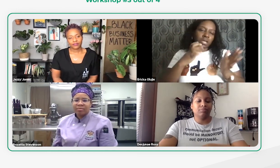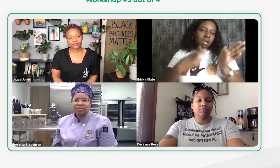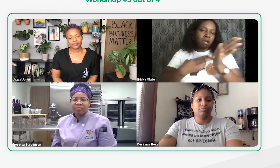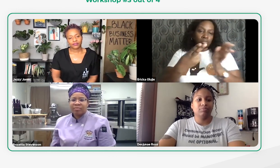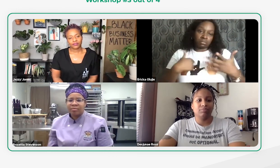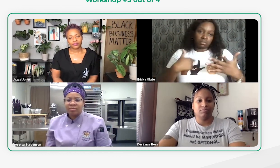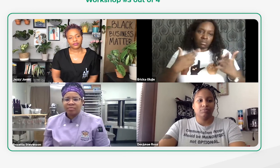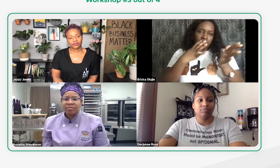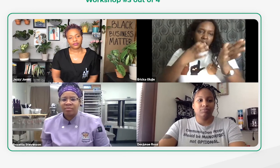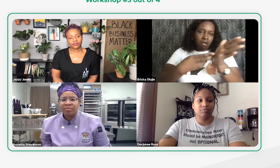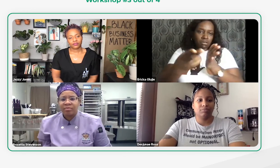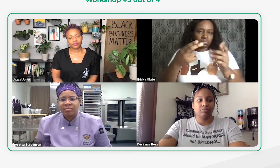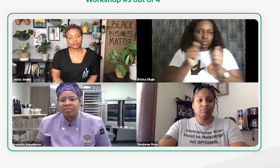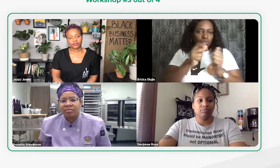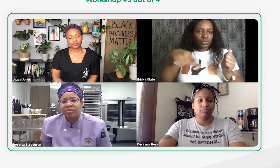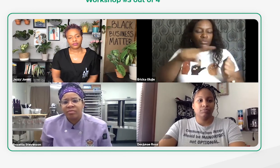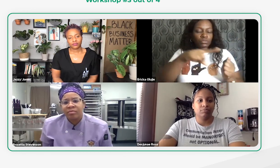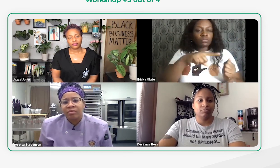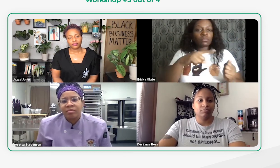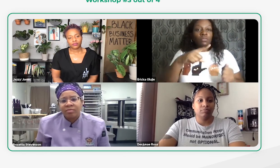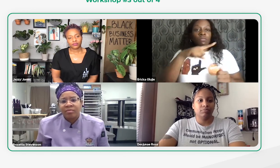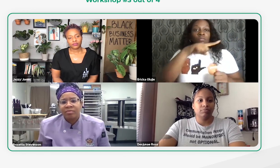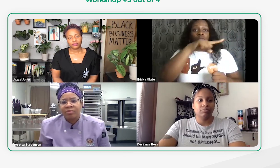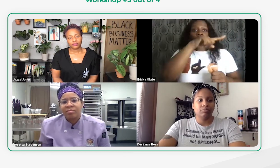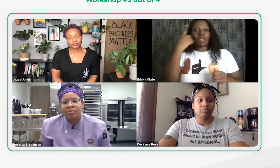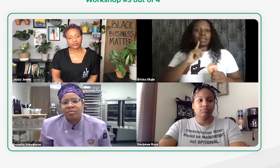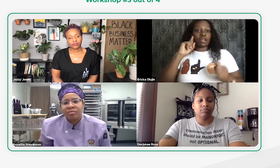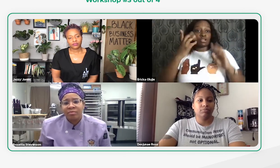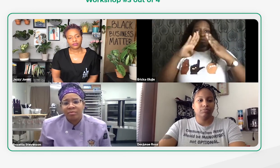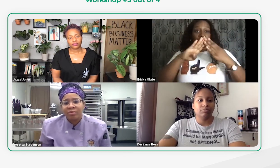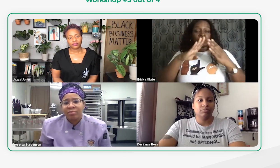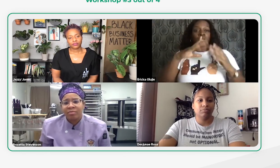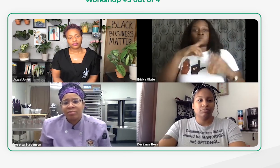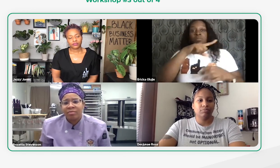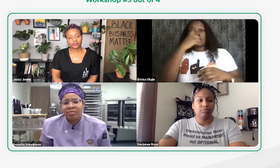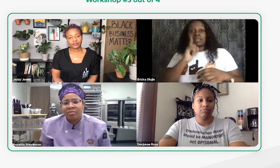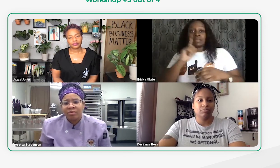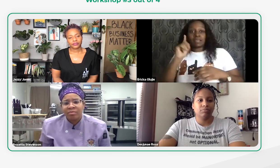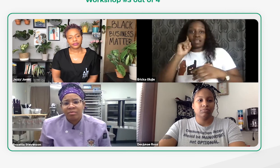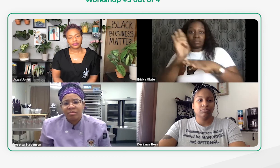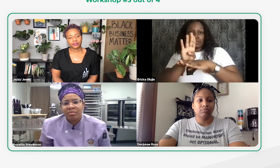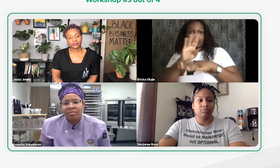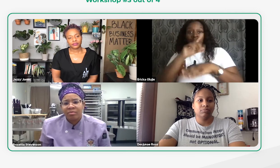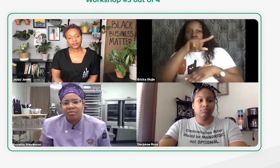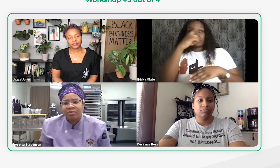I want you to be aware and honest and I want you to be aware that black deaf community and